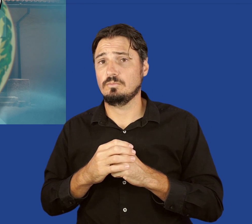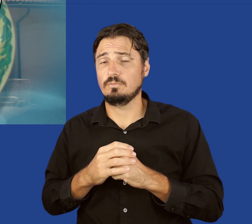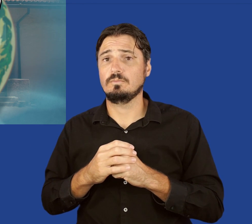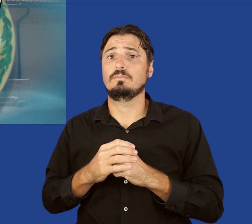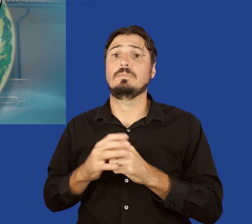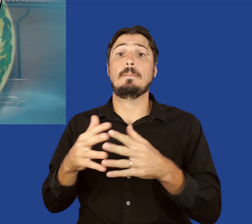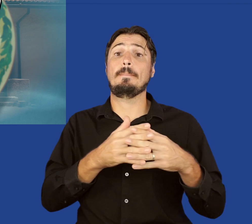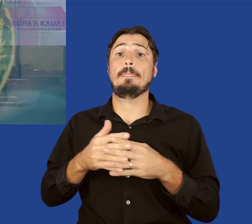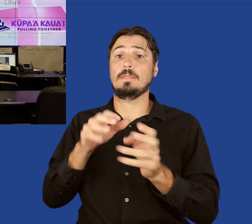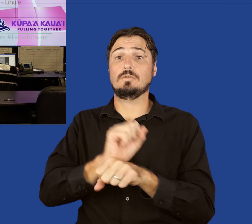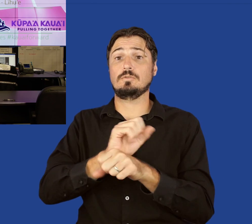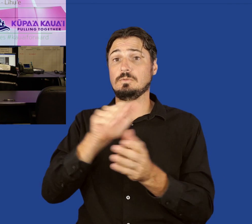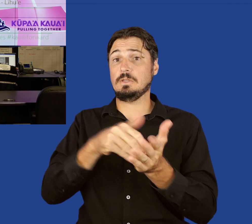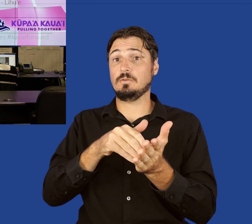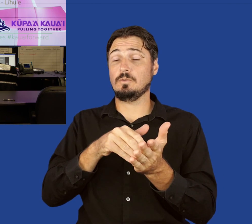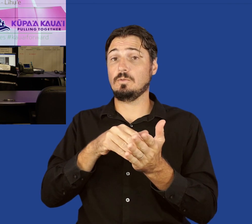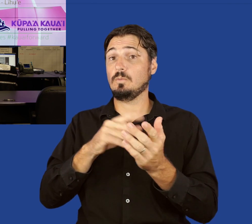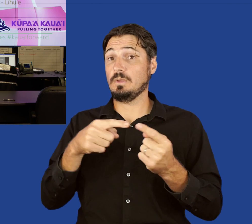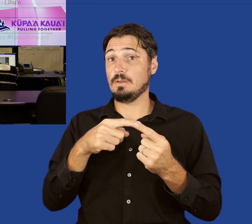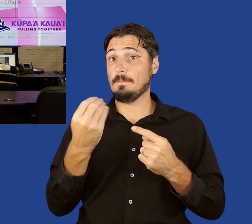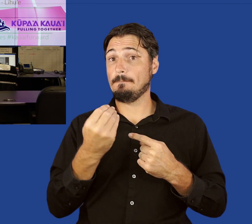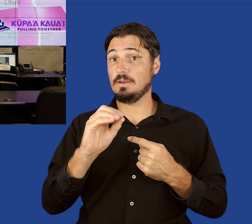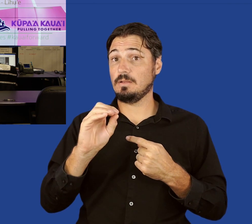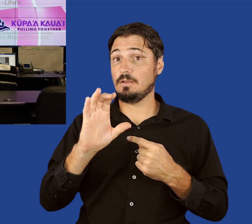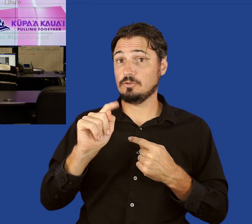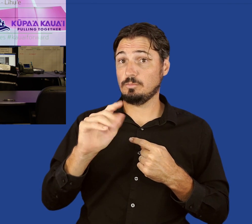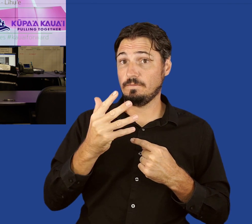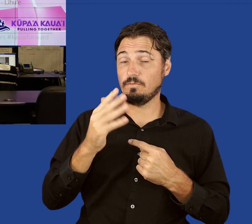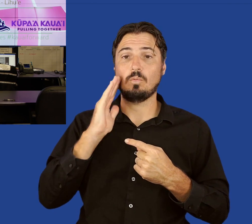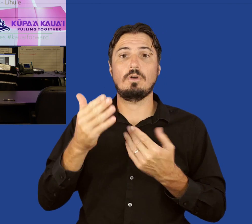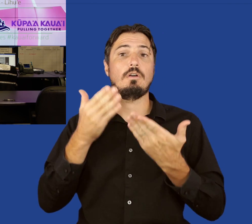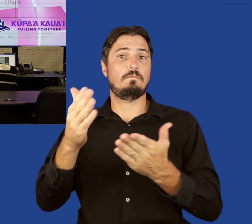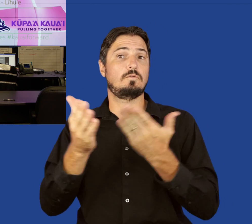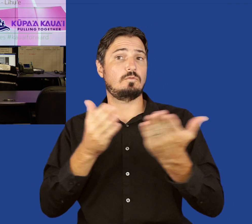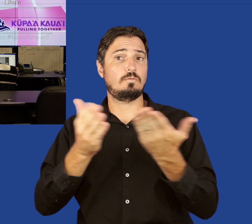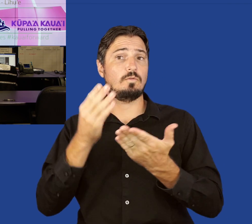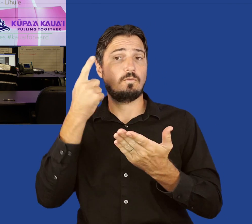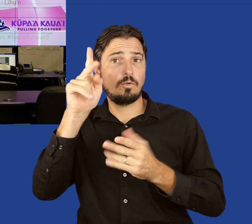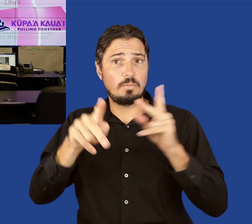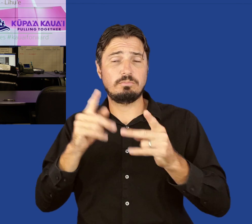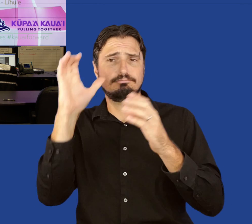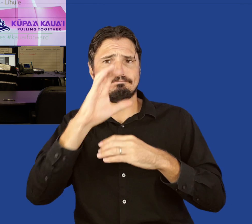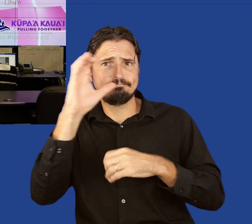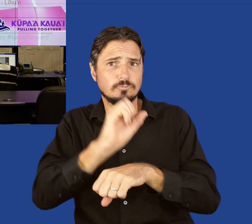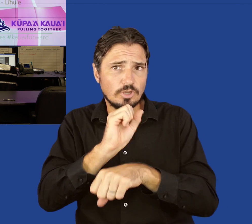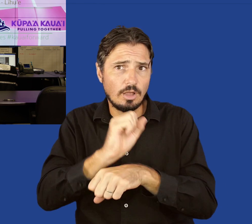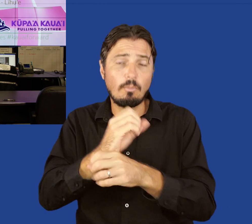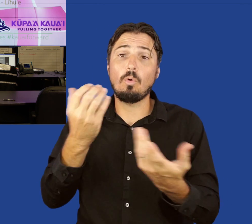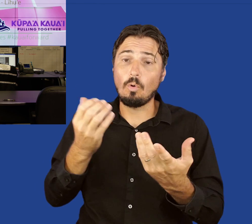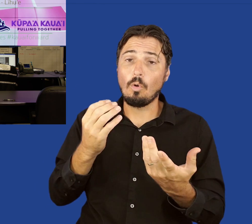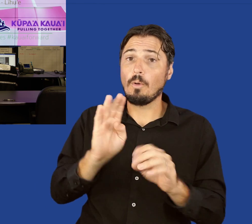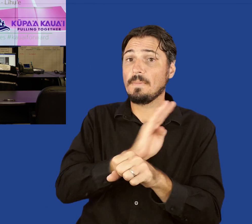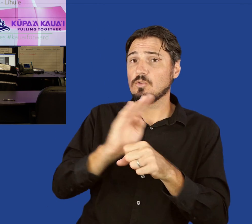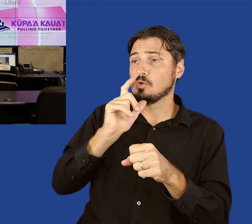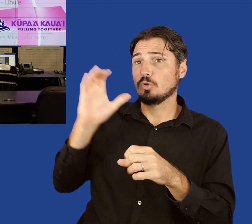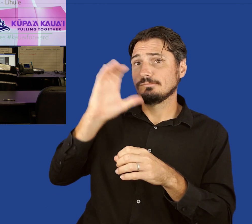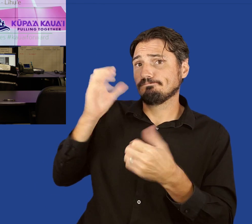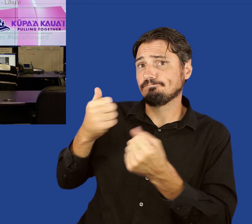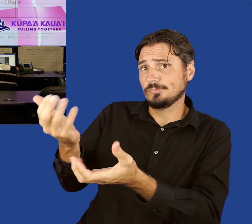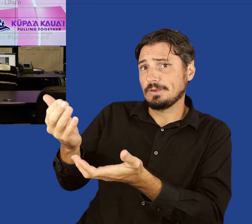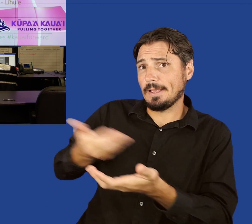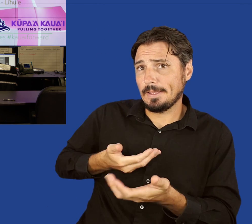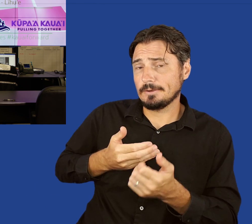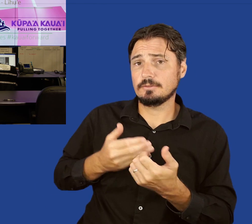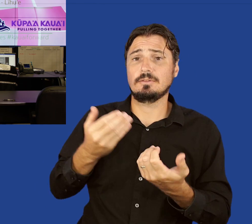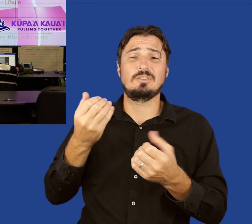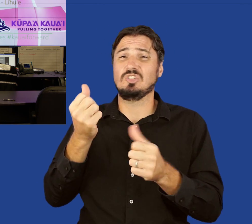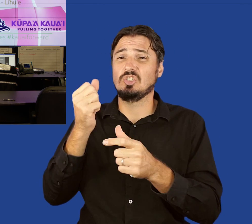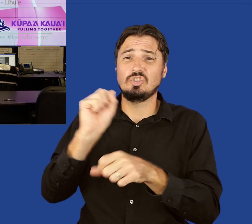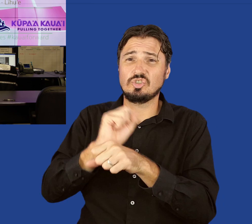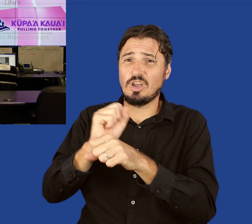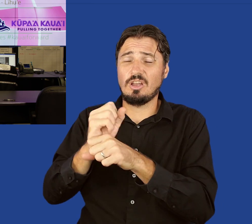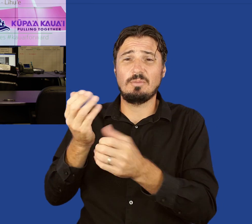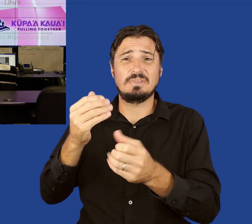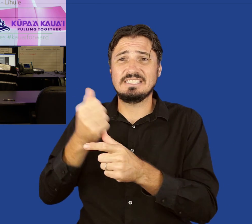The American Job Center on Monday, October 5, begins offering services for both job seekers and employers, including job search assistance, personal career planning services, training